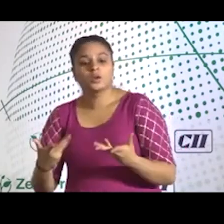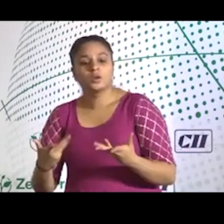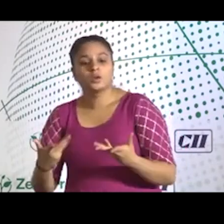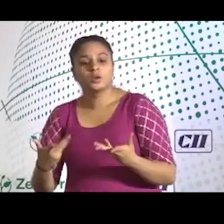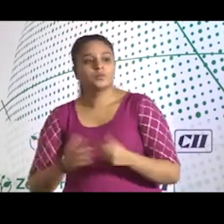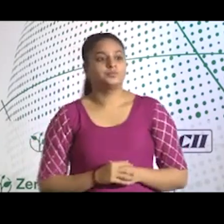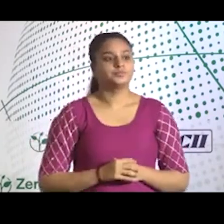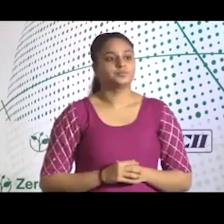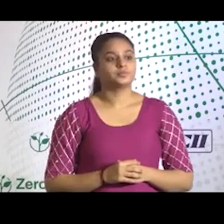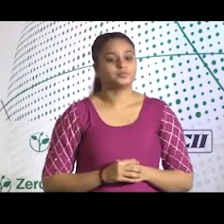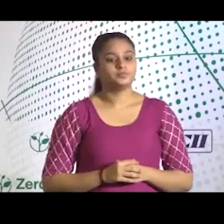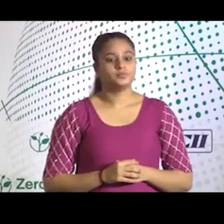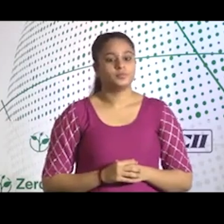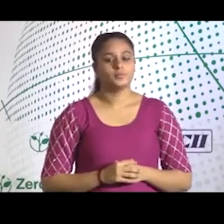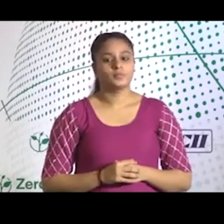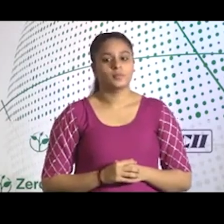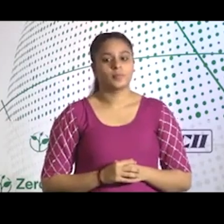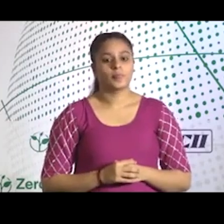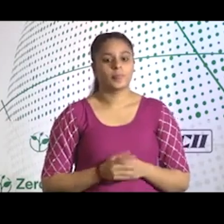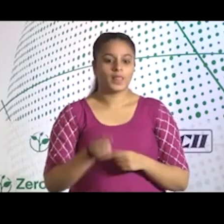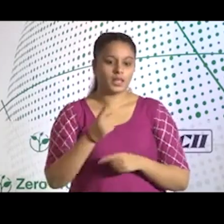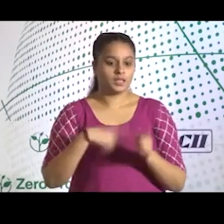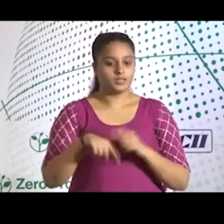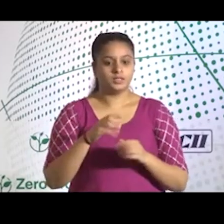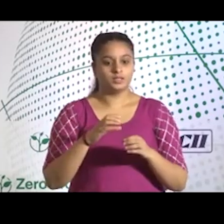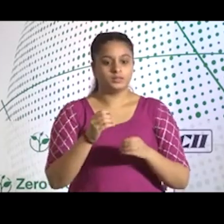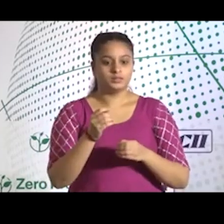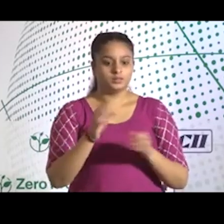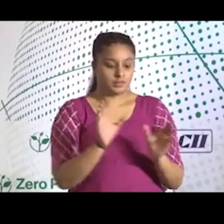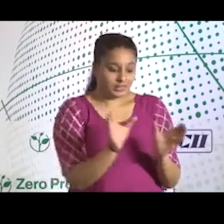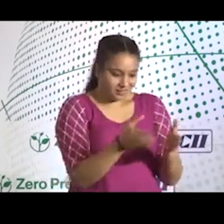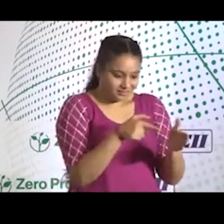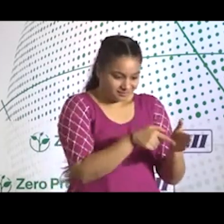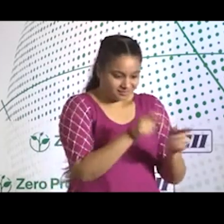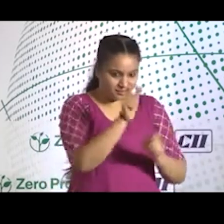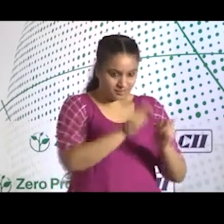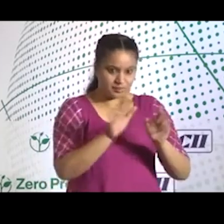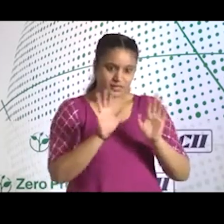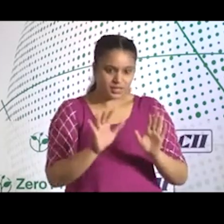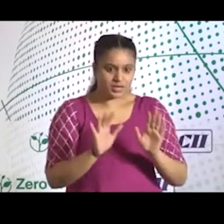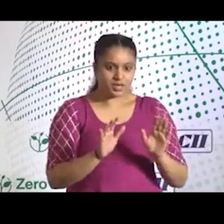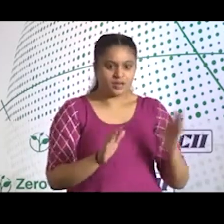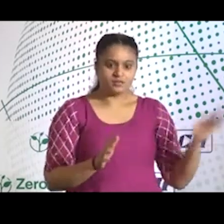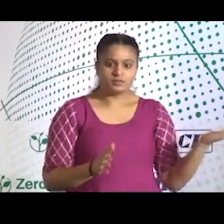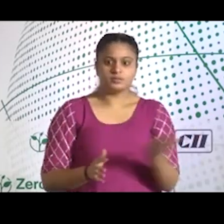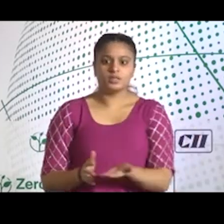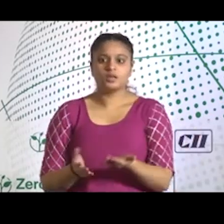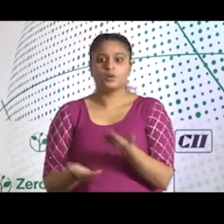We actually have people from the community that are sitting in those discussions and contributing ideas and brainstorming,